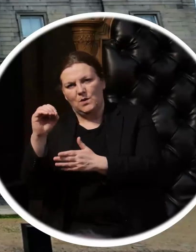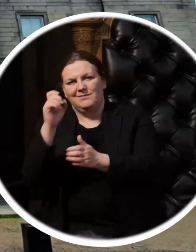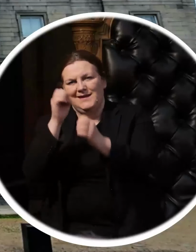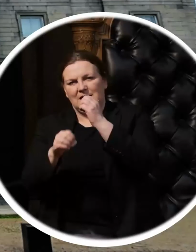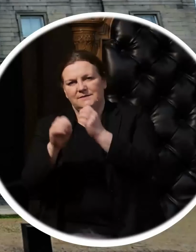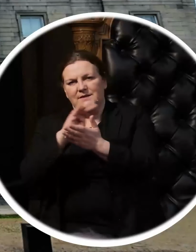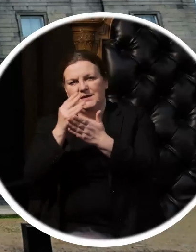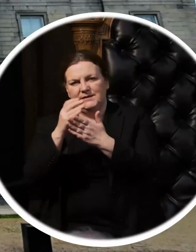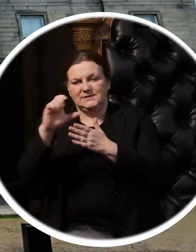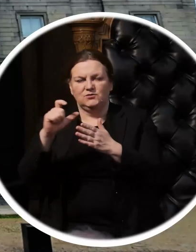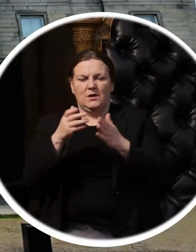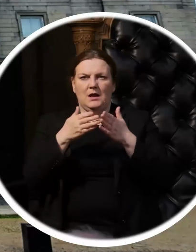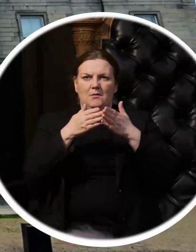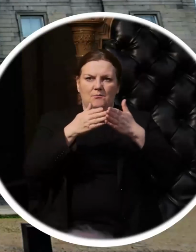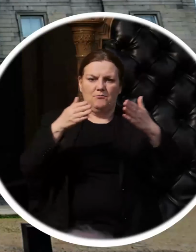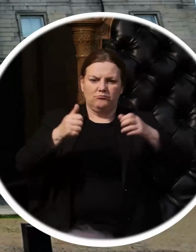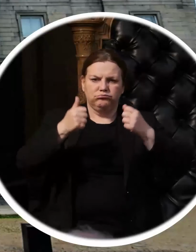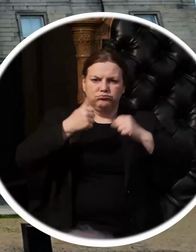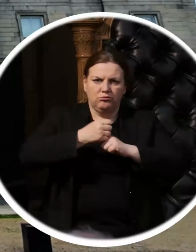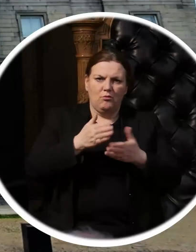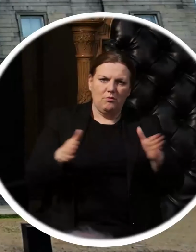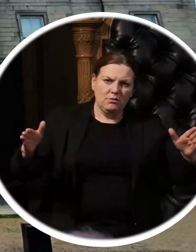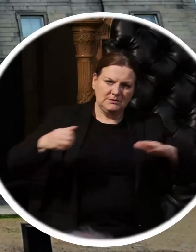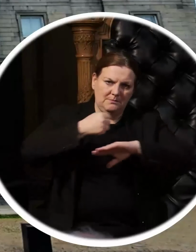nineteenth century of very, very broad bases,